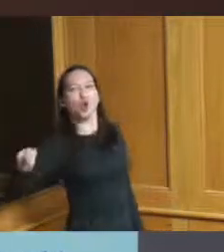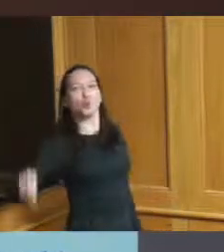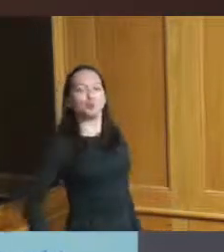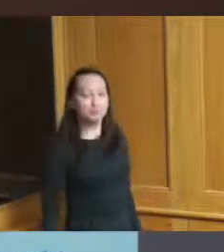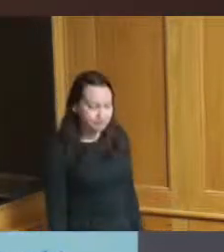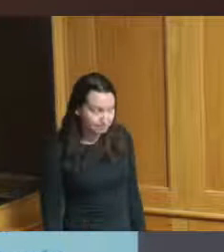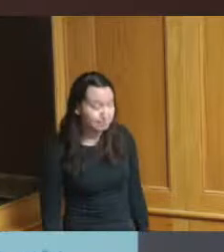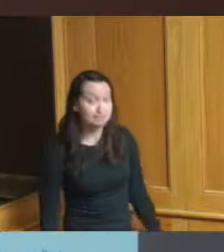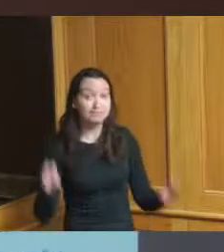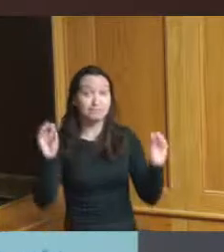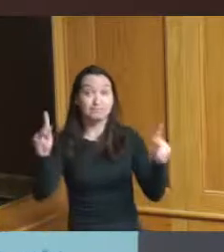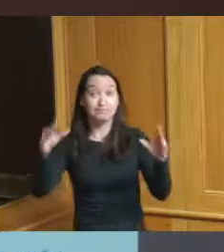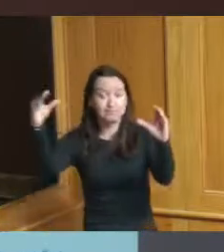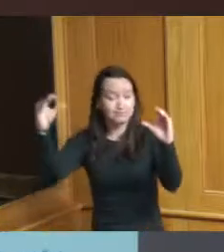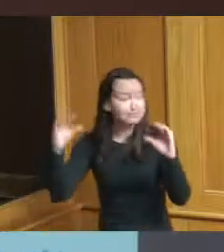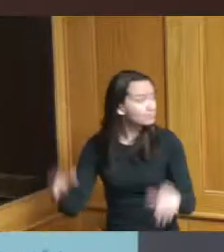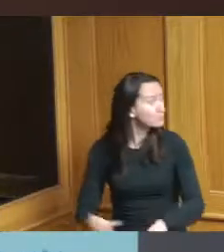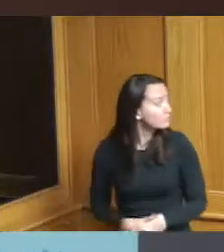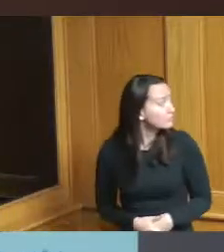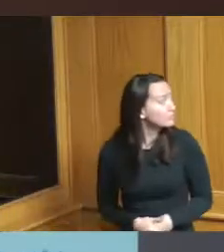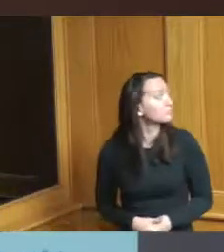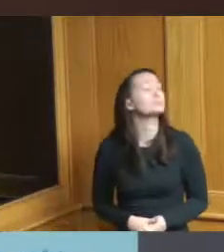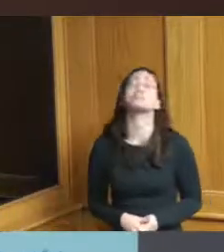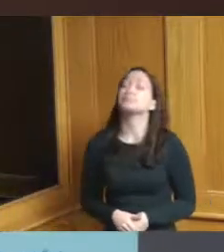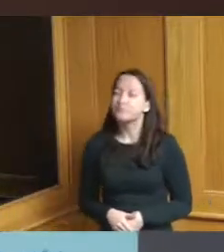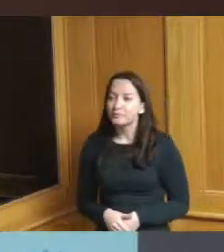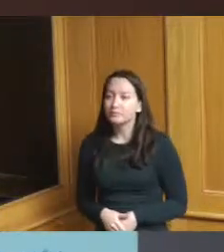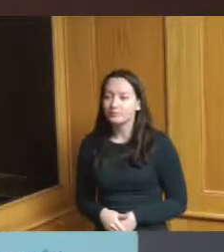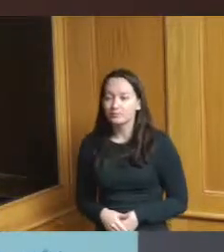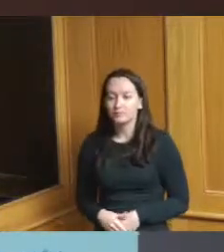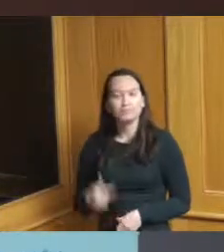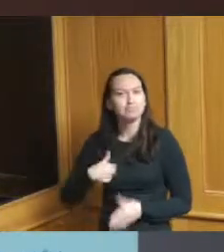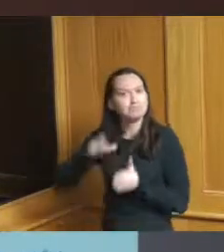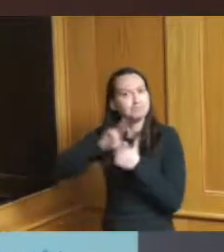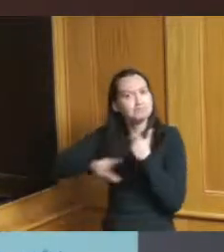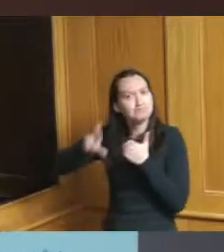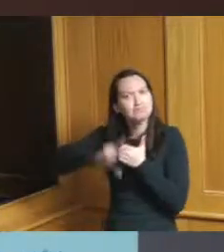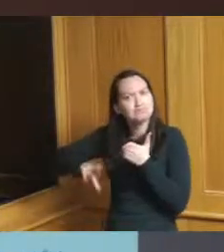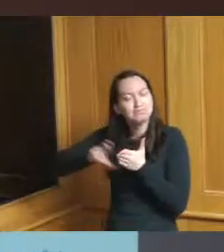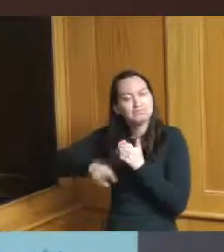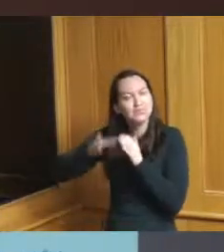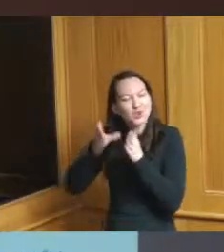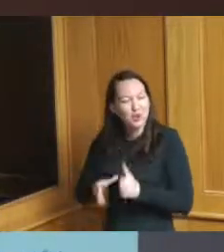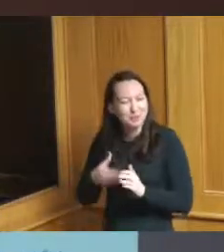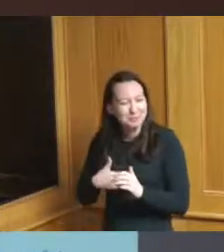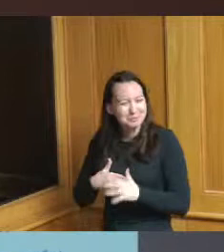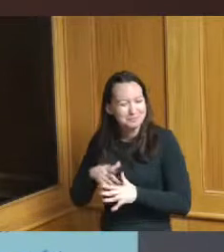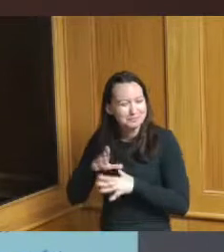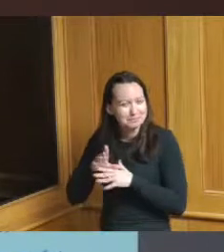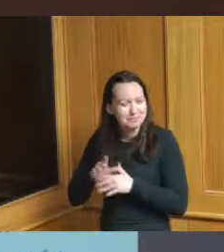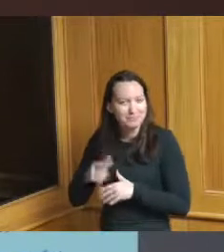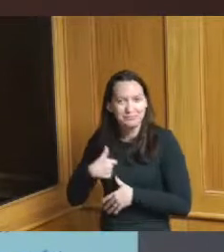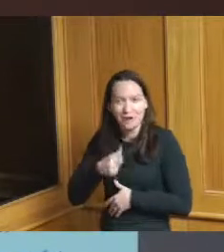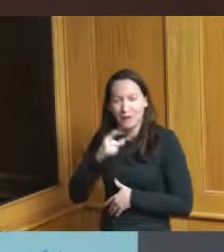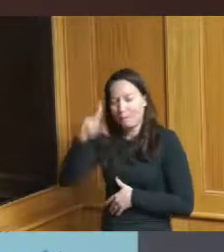okay so I'm a researcher by trade initially not I'm a mental health counselor now but